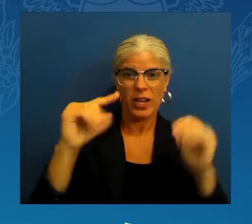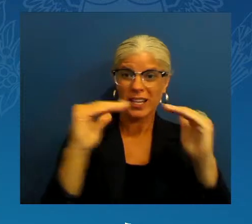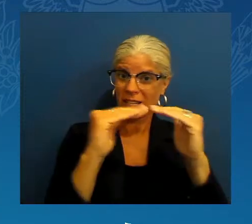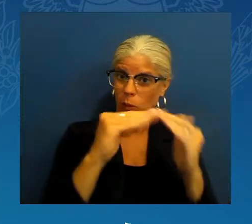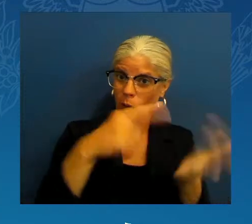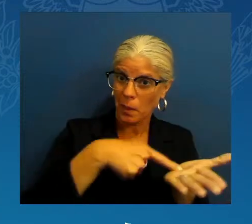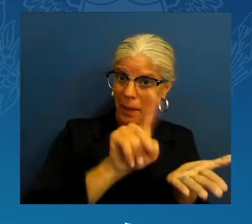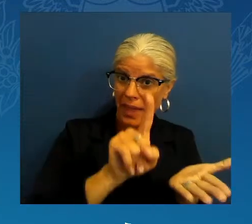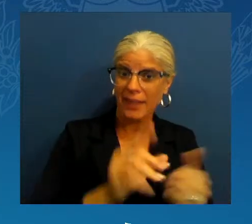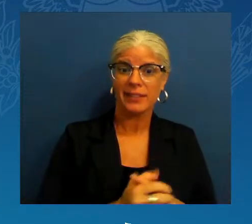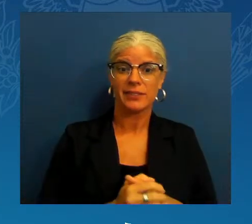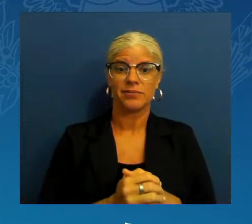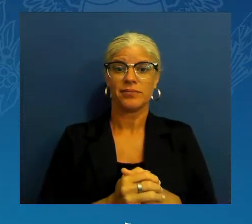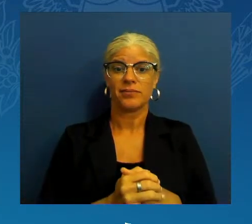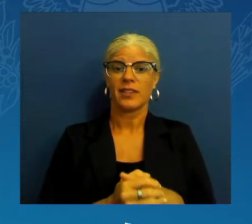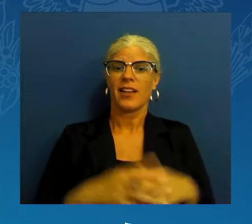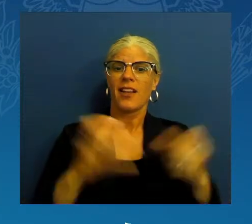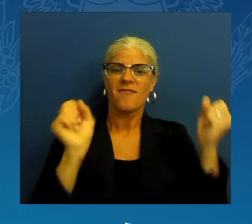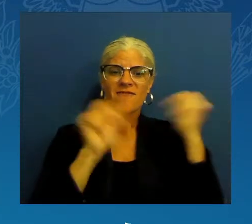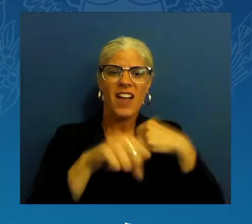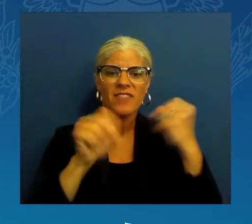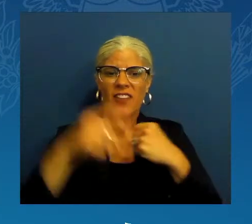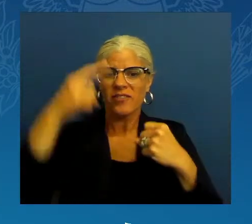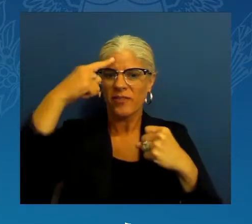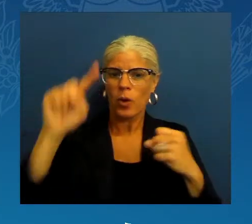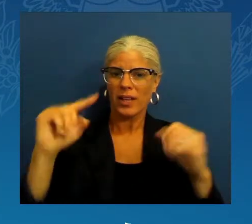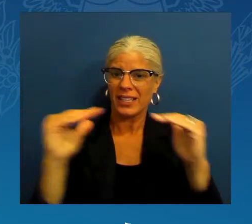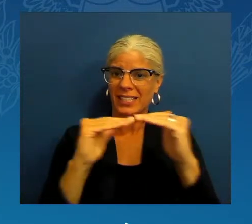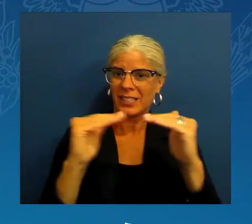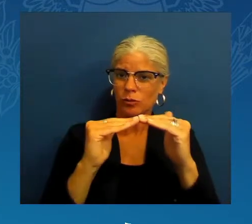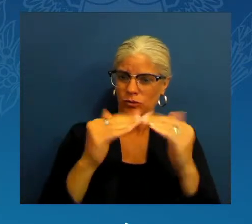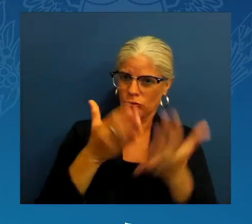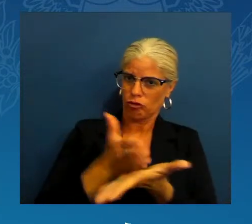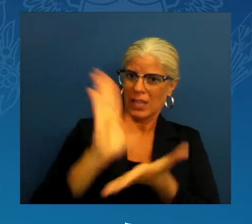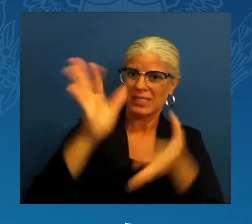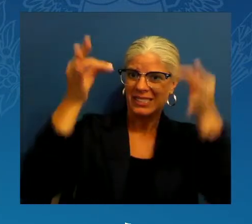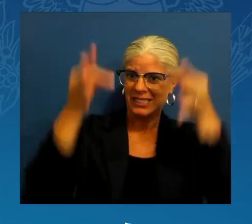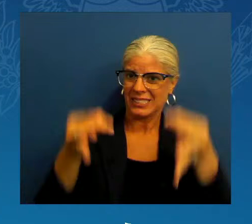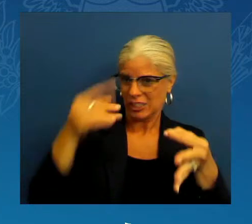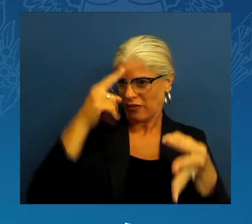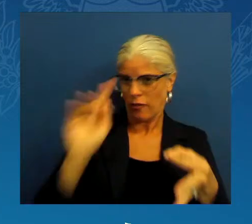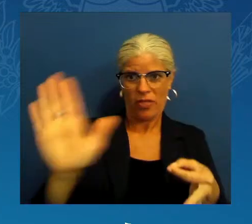Women who are fighting to leave this world a better place for the next generation.